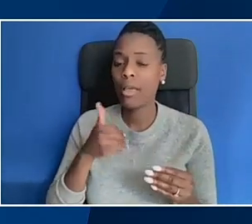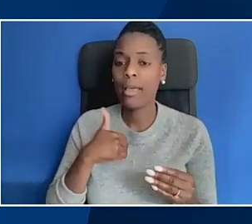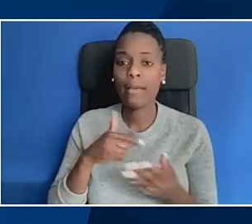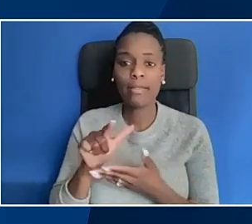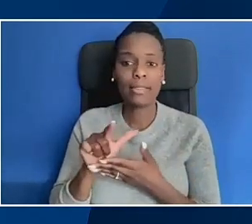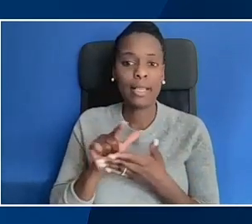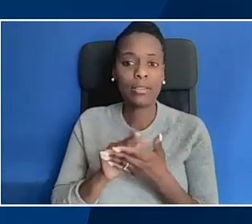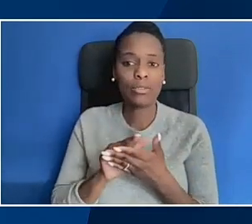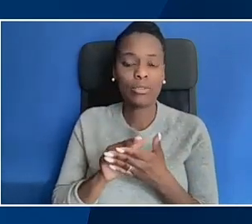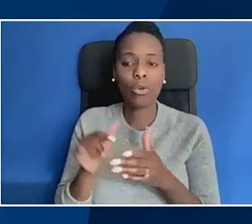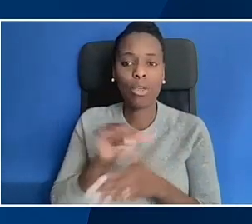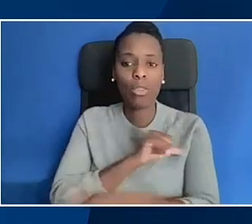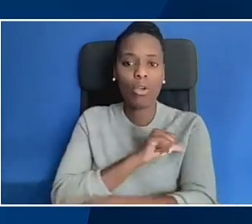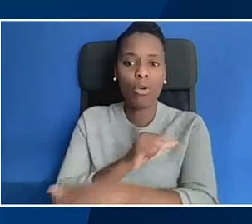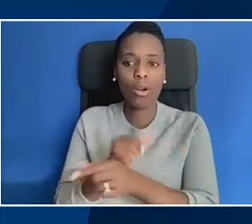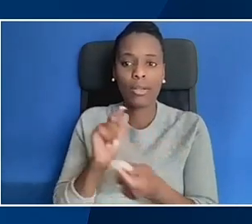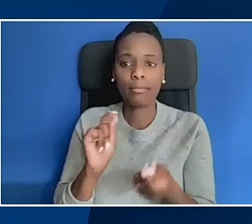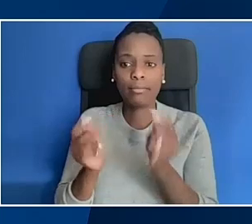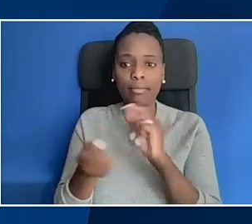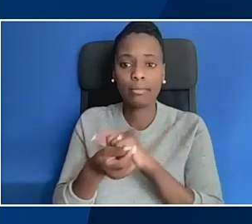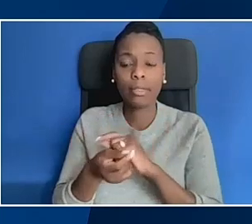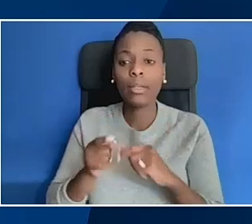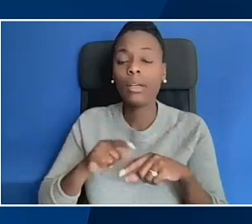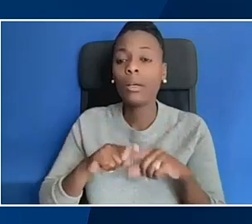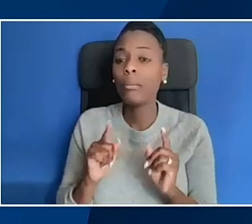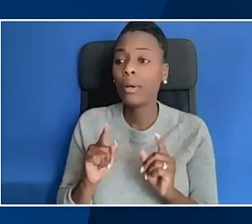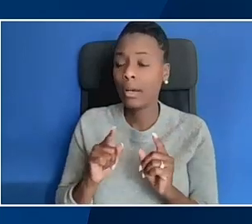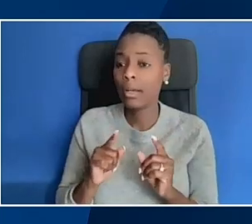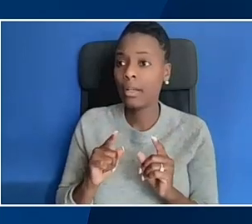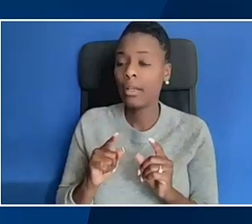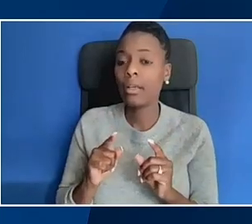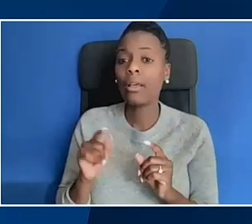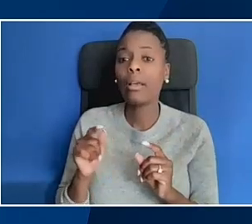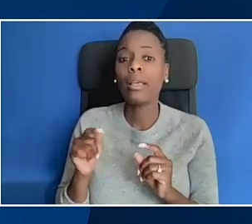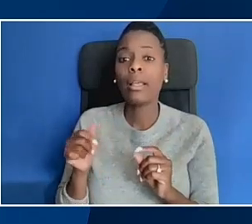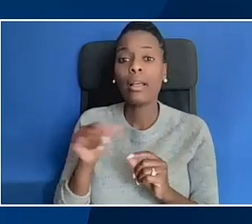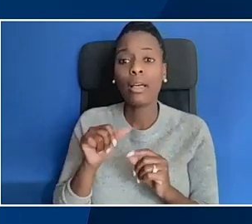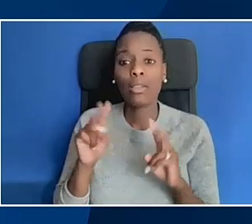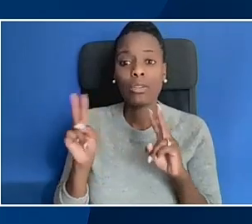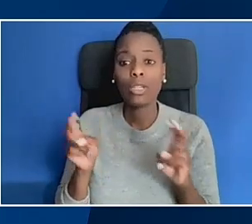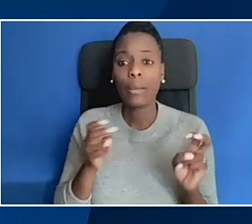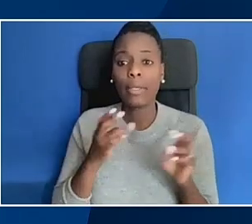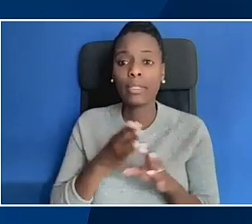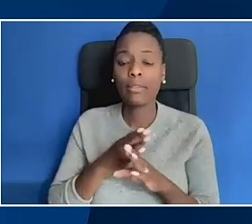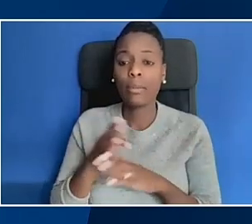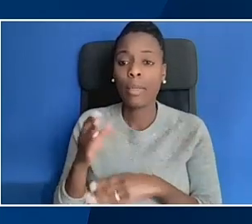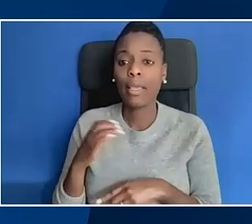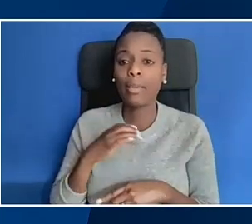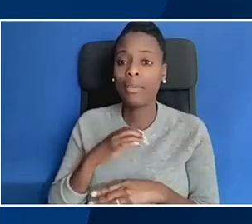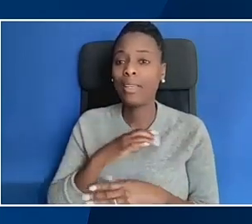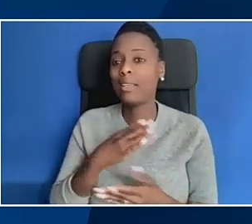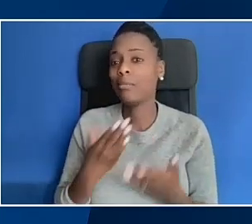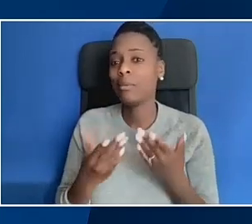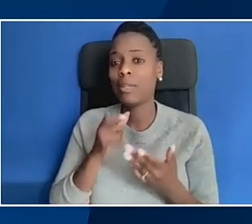session that due to the other topics of the main committee, they might not have the bandwidth to take on more issues outside of participant eligibility.